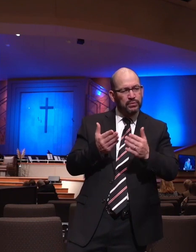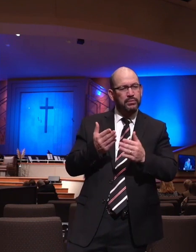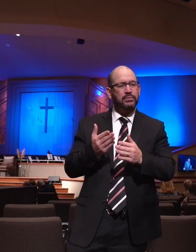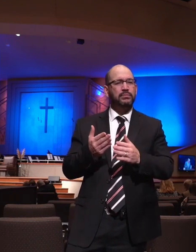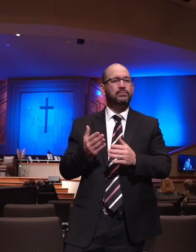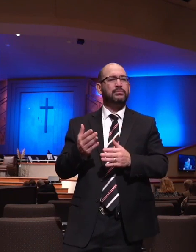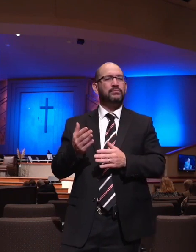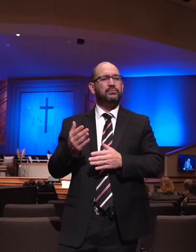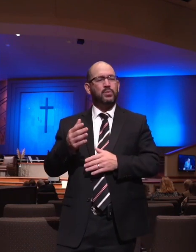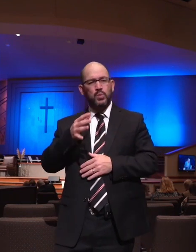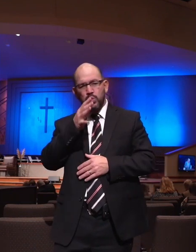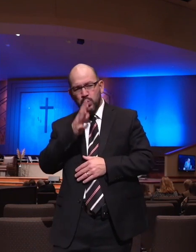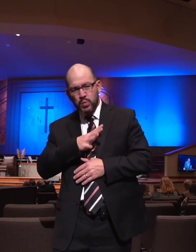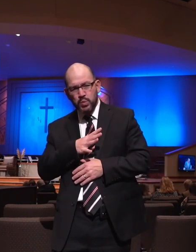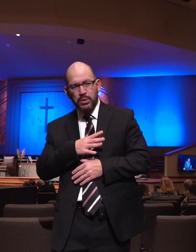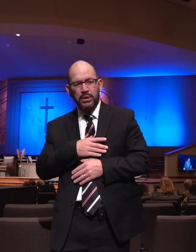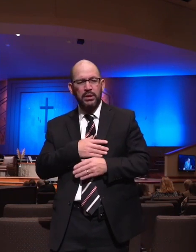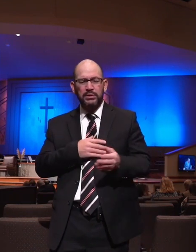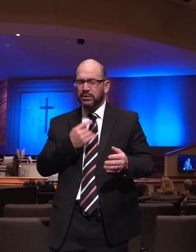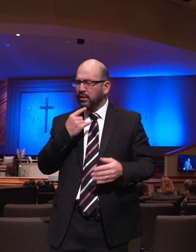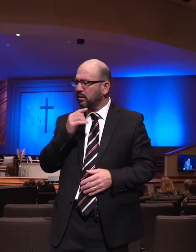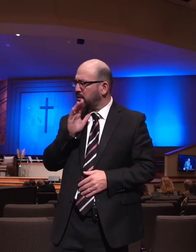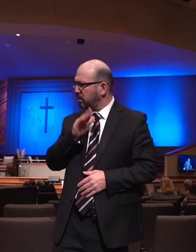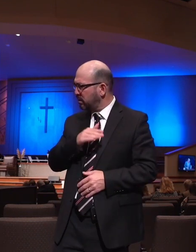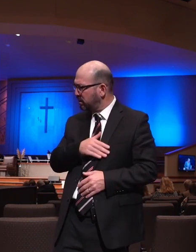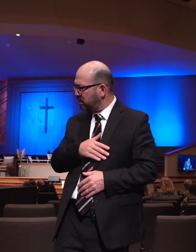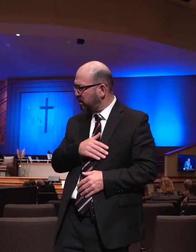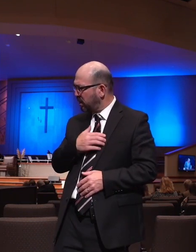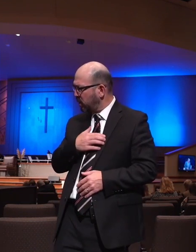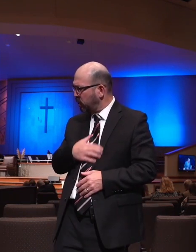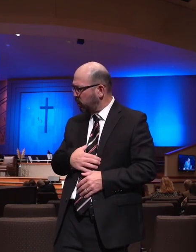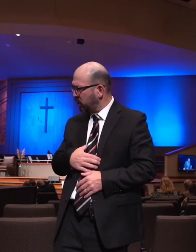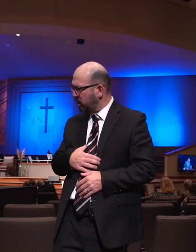she said unto her mistress would to God ma'am